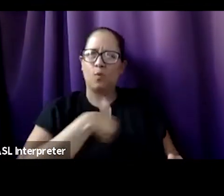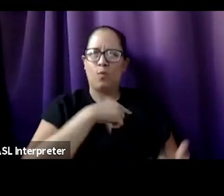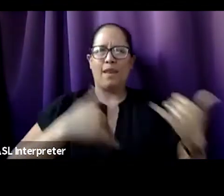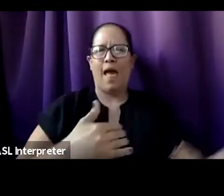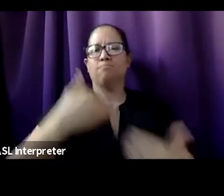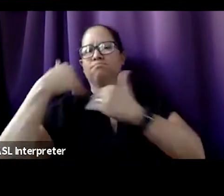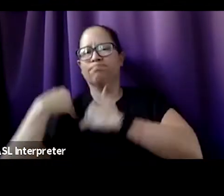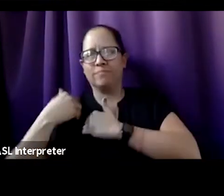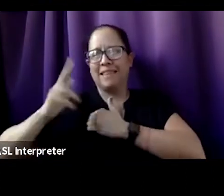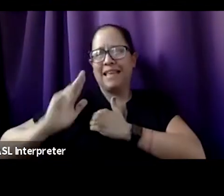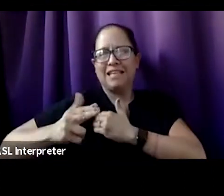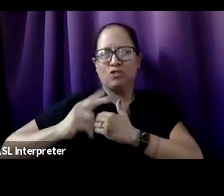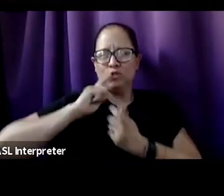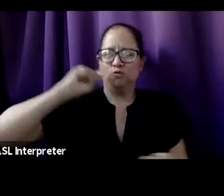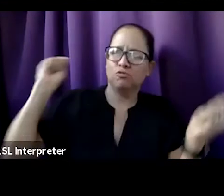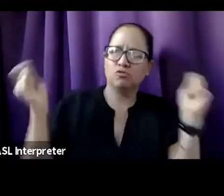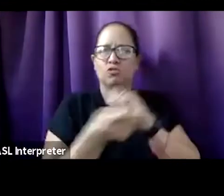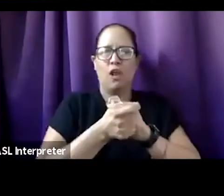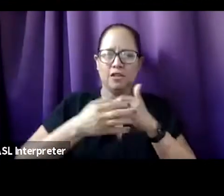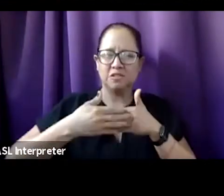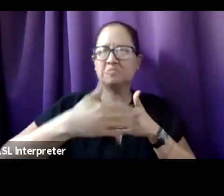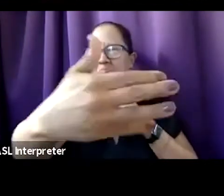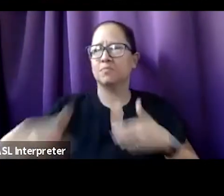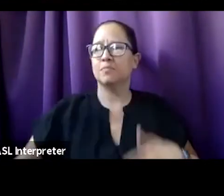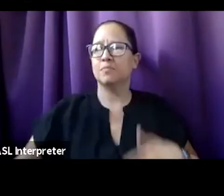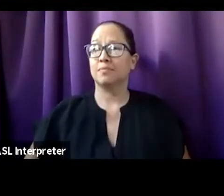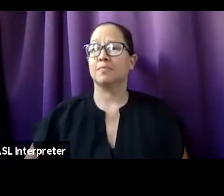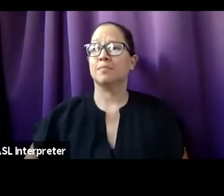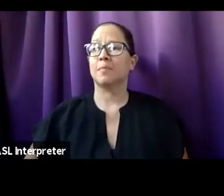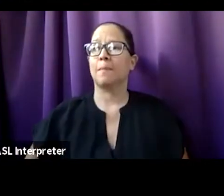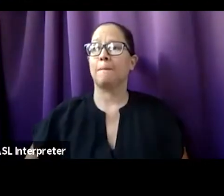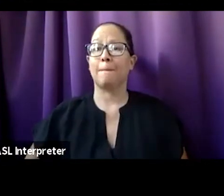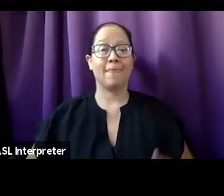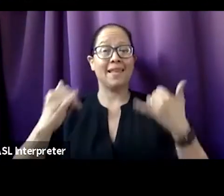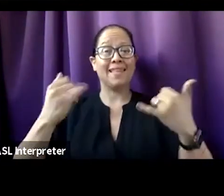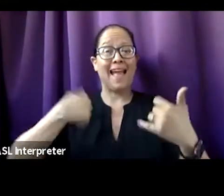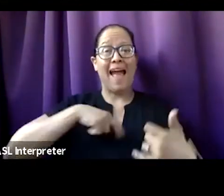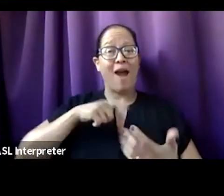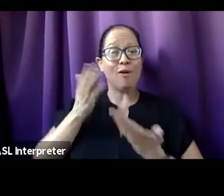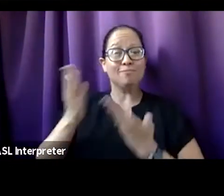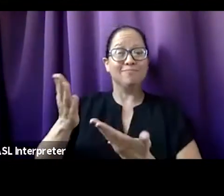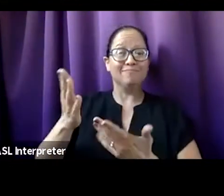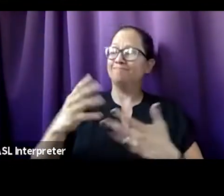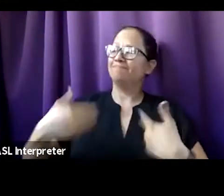Now like is hundred over to our esteemed presenter are extremely honored to have Dr. Mary, Earl Grey with us here today.